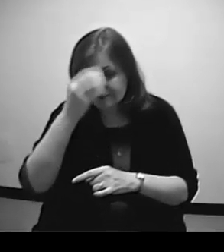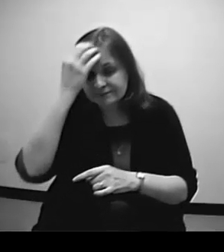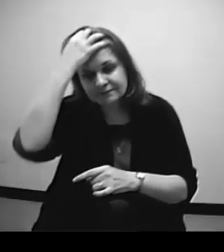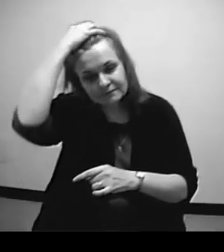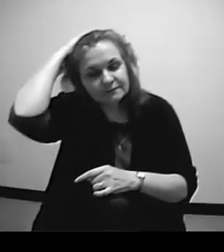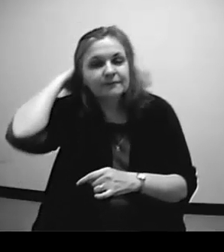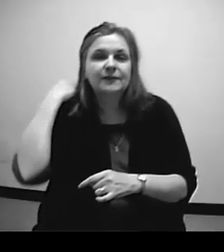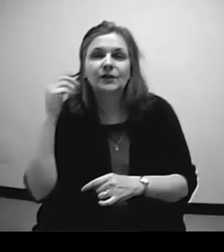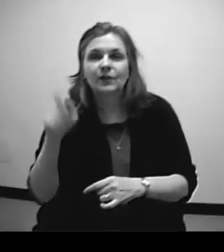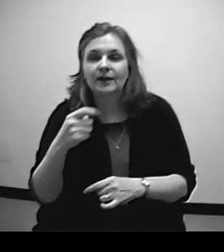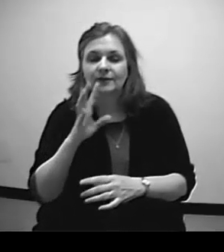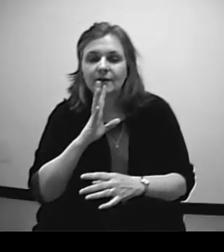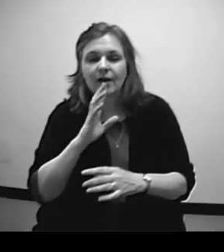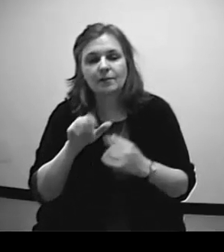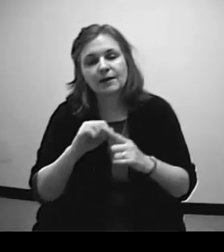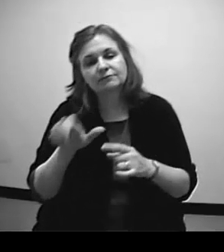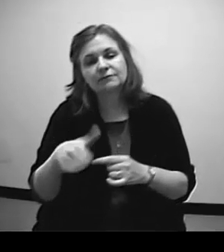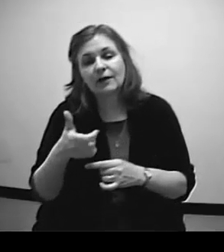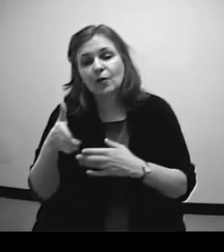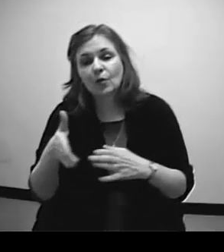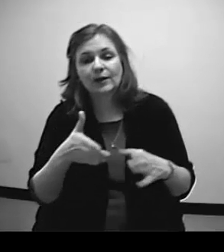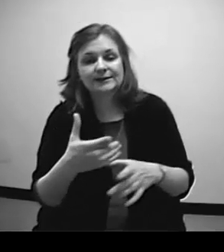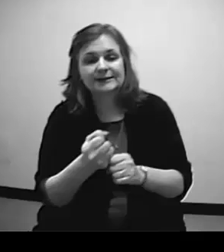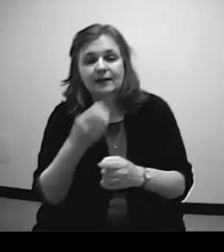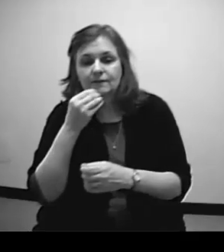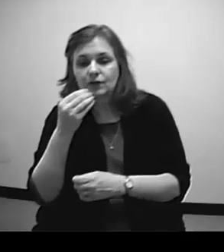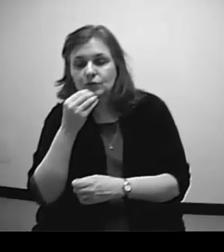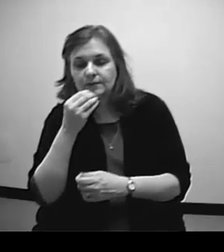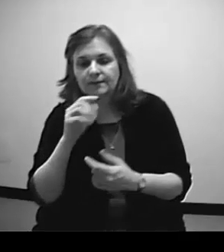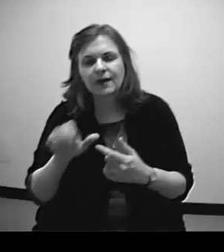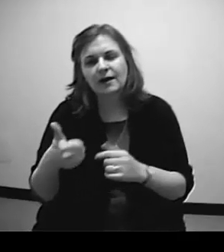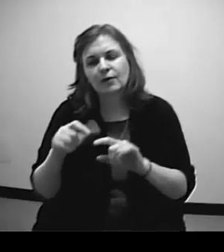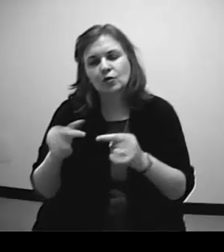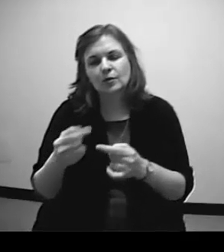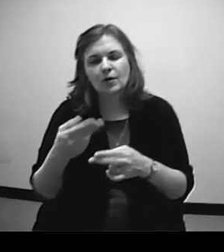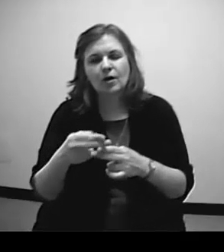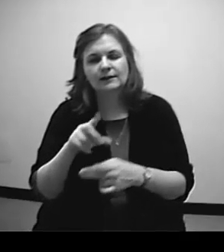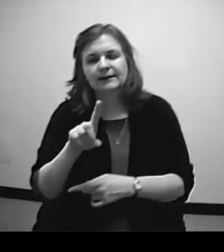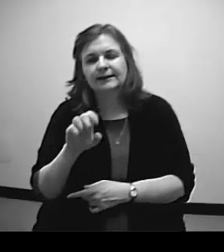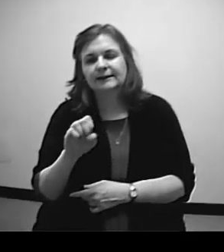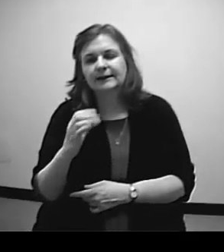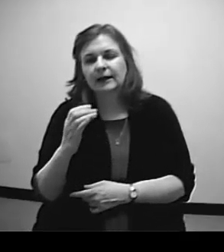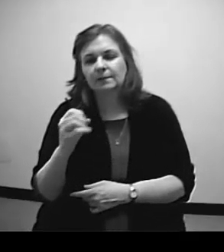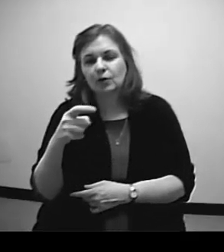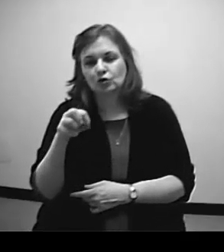We have to look at other ways to get --- we will also talk about decomposers.